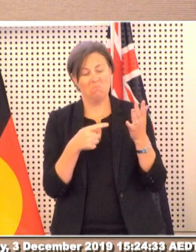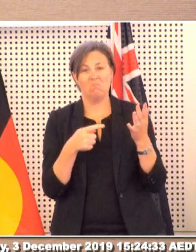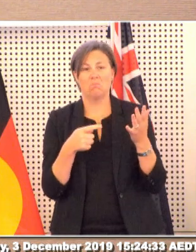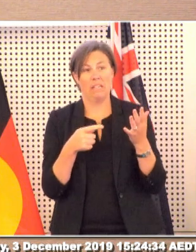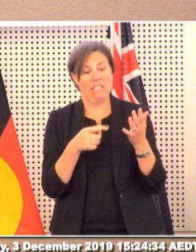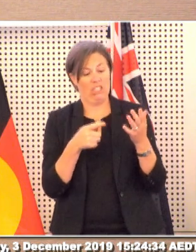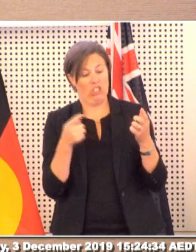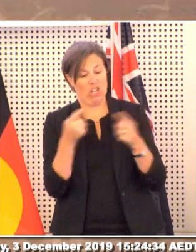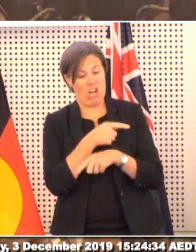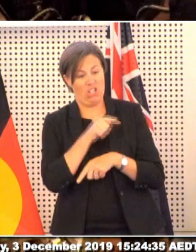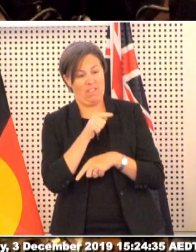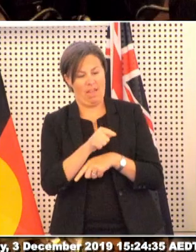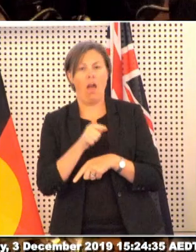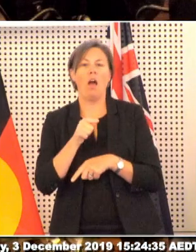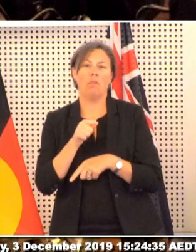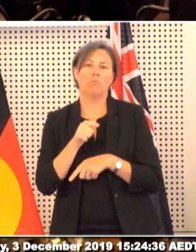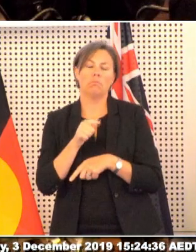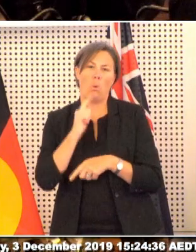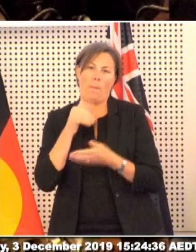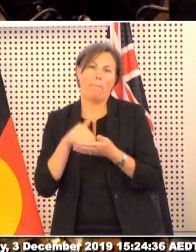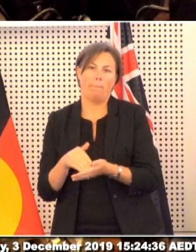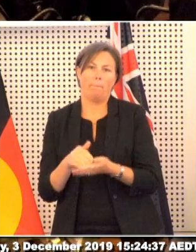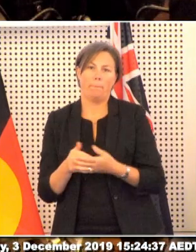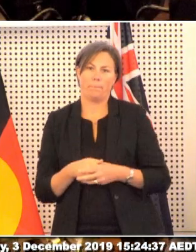What then, looking at the work done in this recent report and